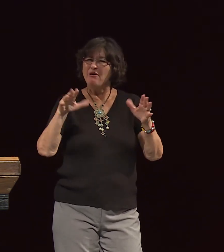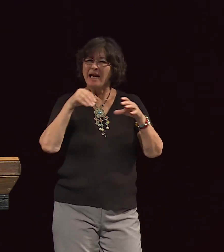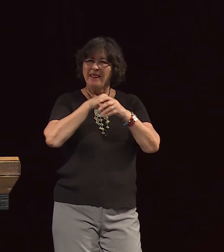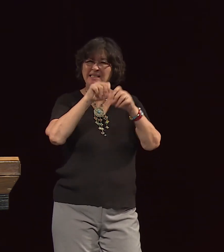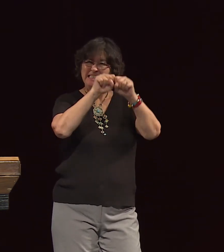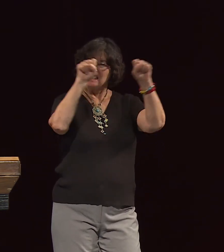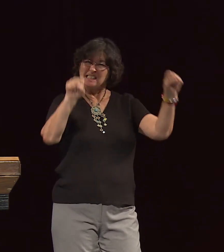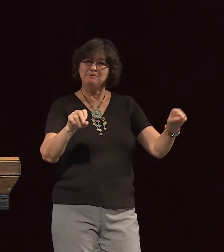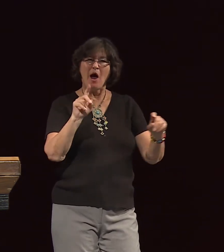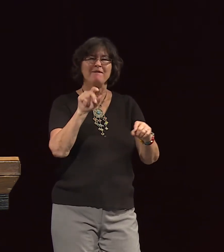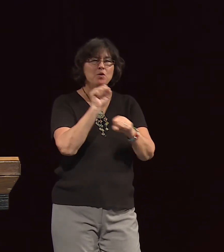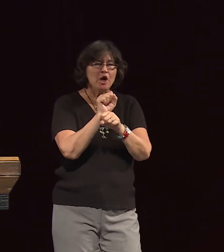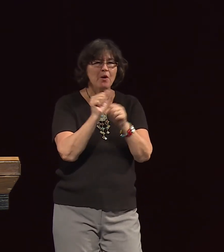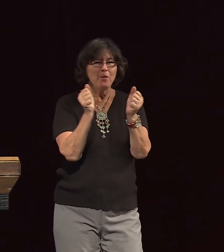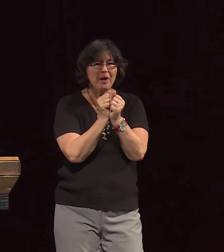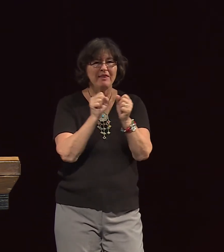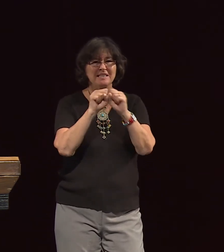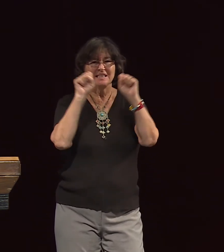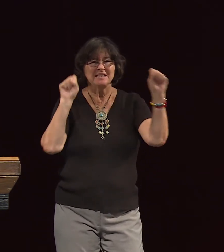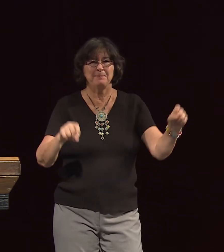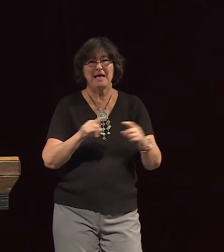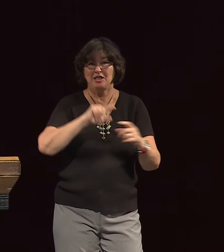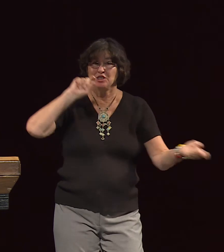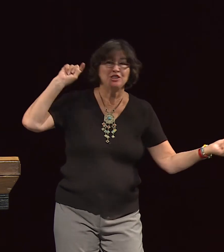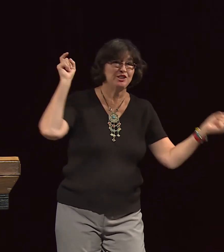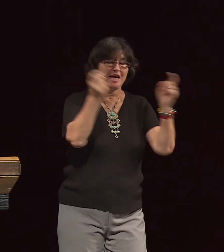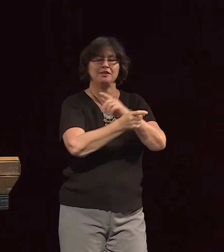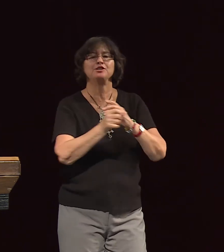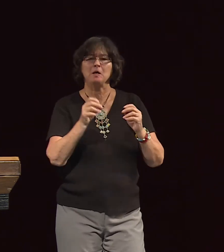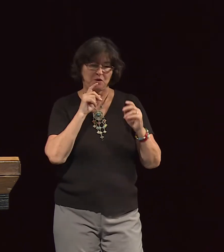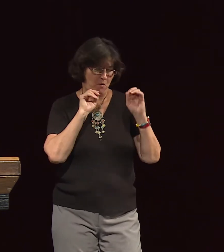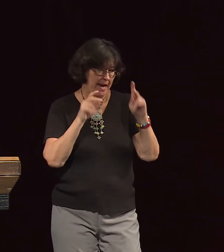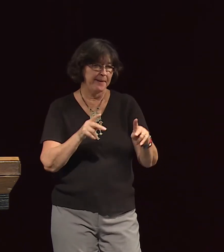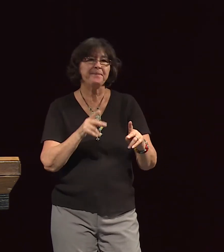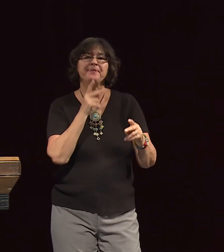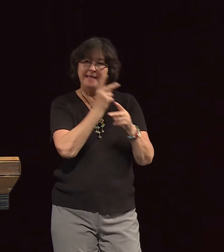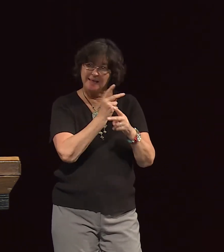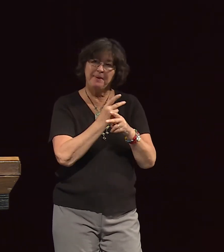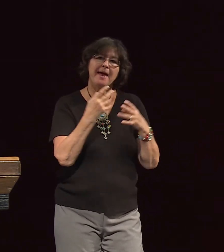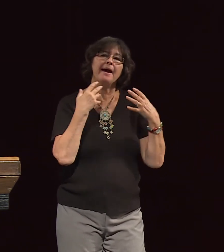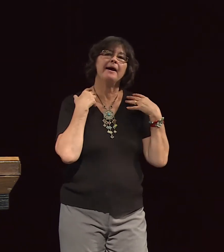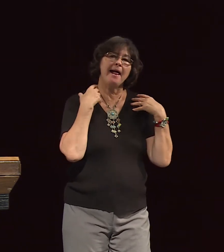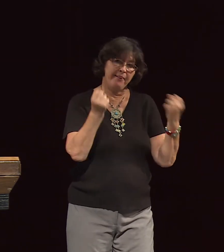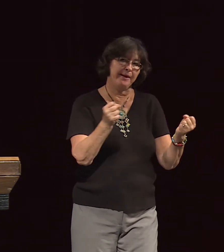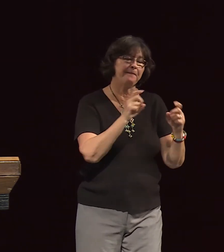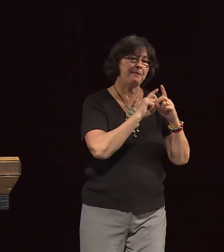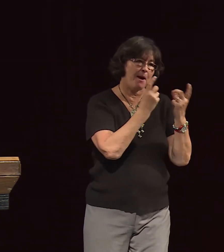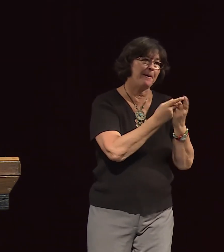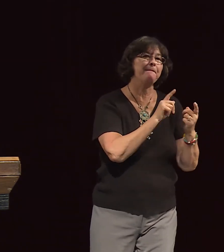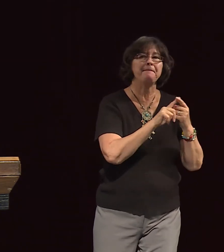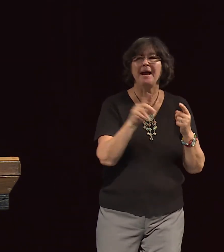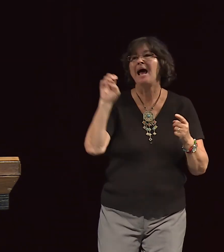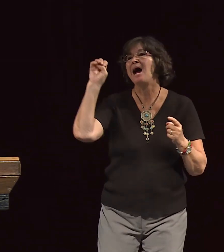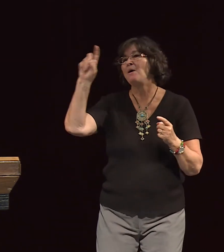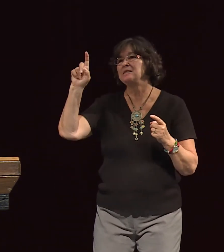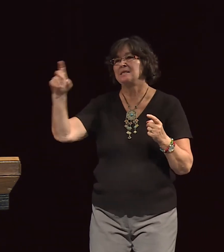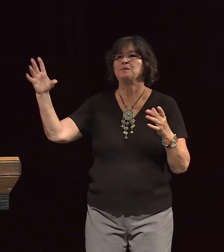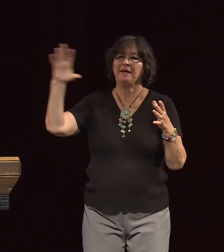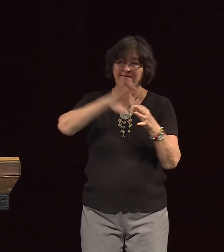And so we need to work with the system, and so we decided that the Health Department